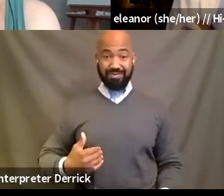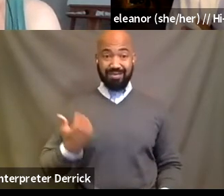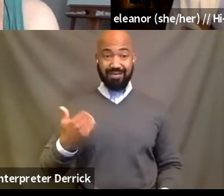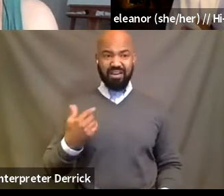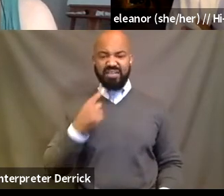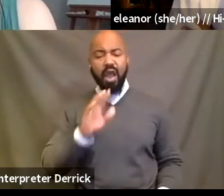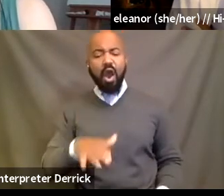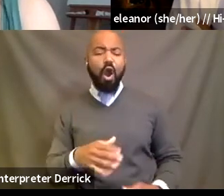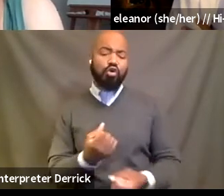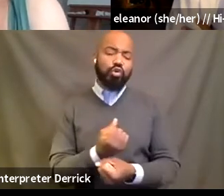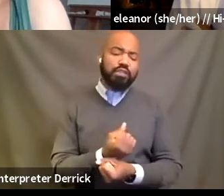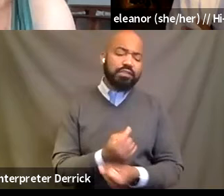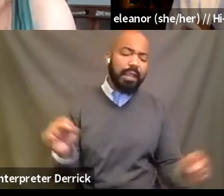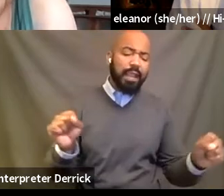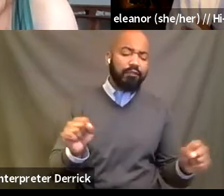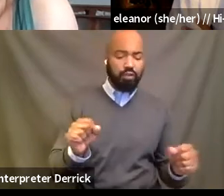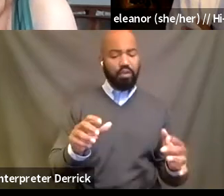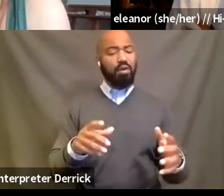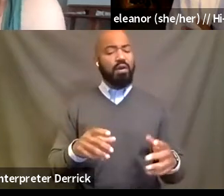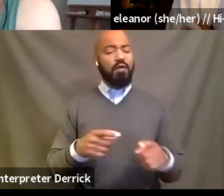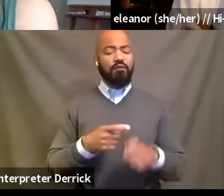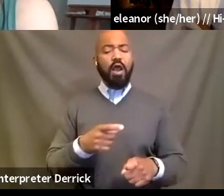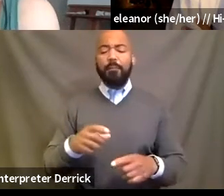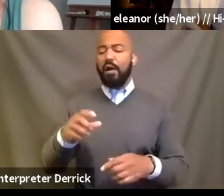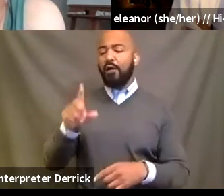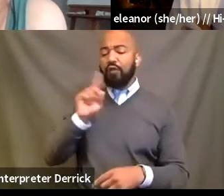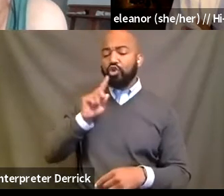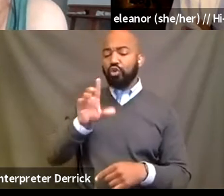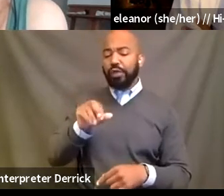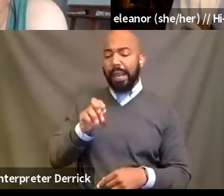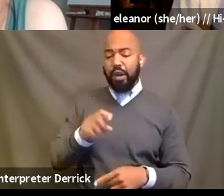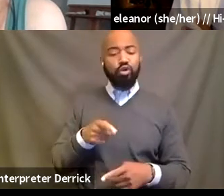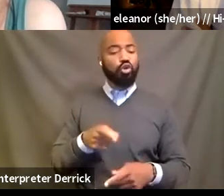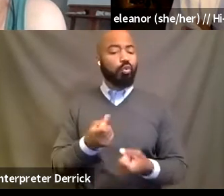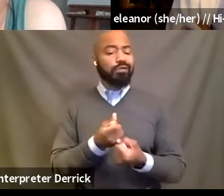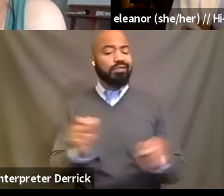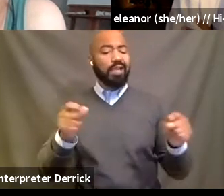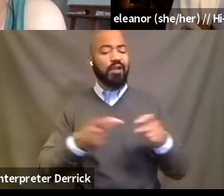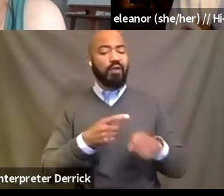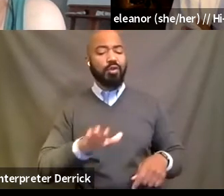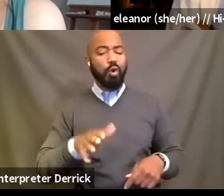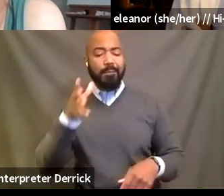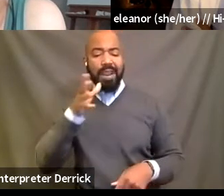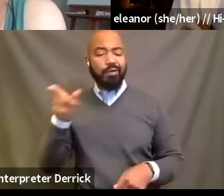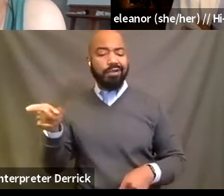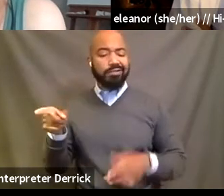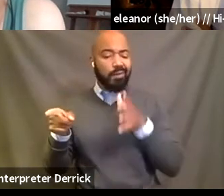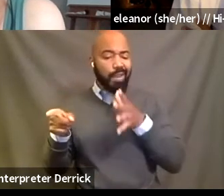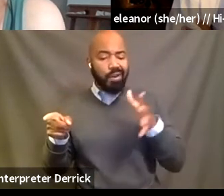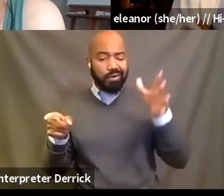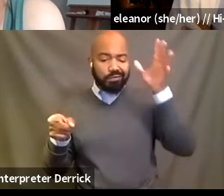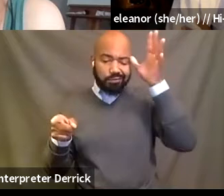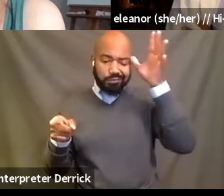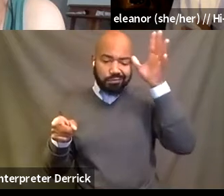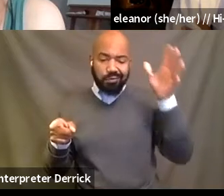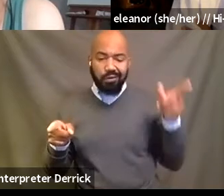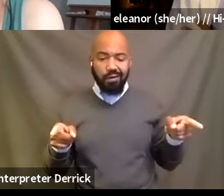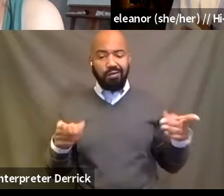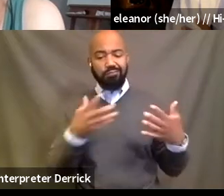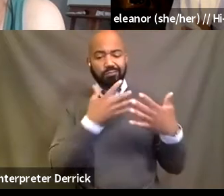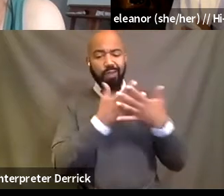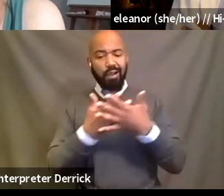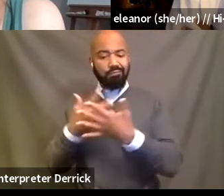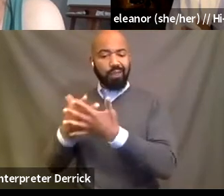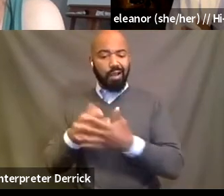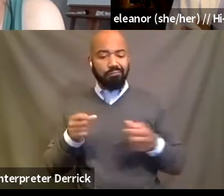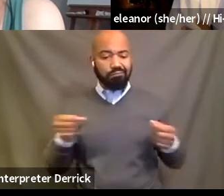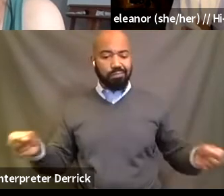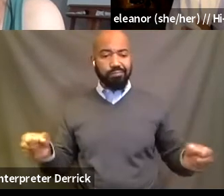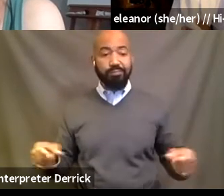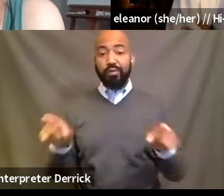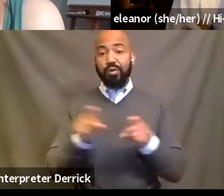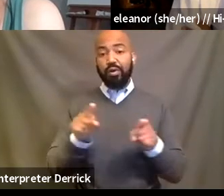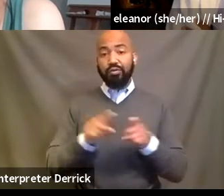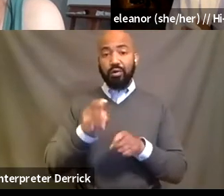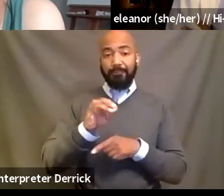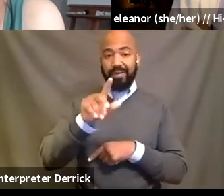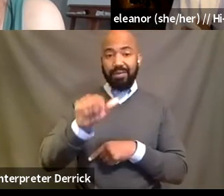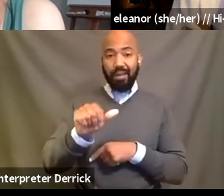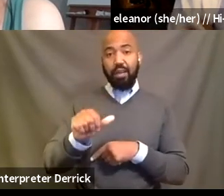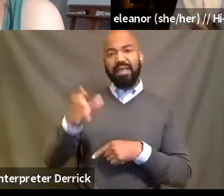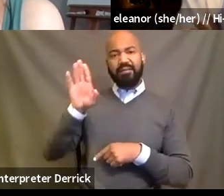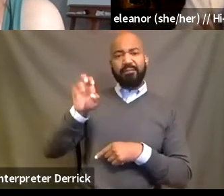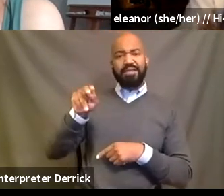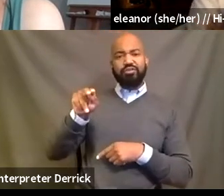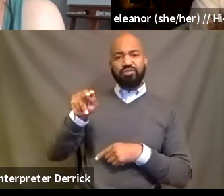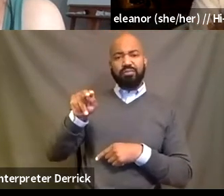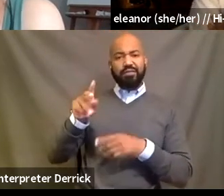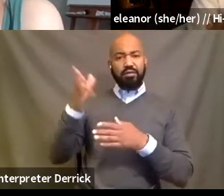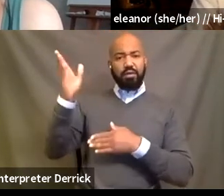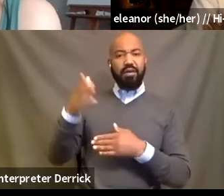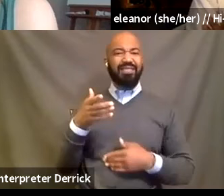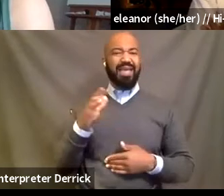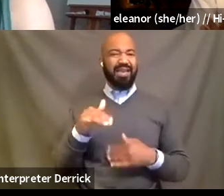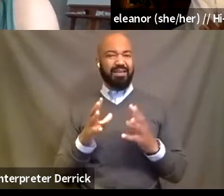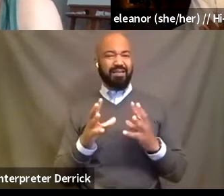x (they/themme): Which Benjamin presented at, and I was introduced to so many folks and realized I connected so much to these were narratives from folks who identified as adopted and fostered adults.